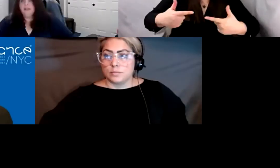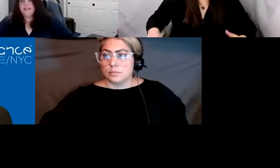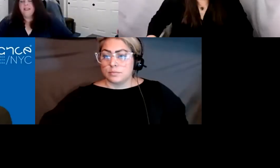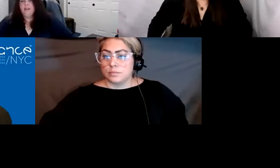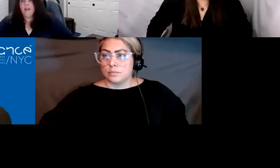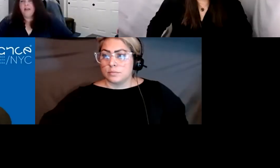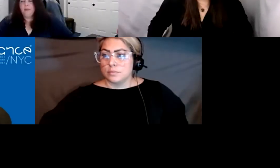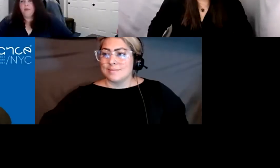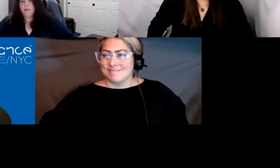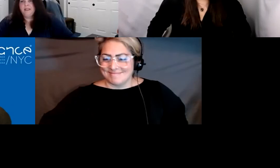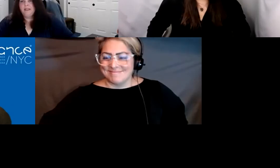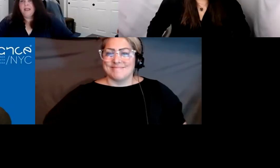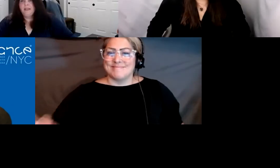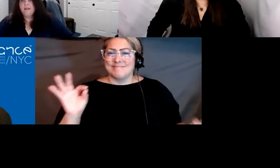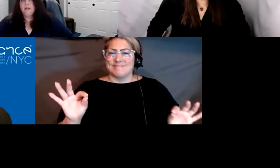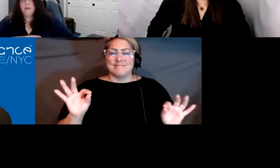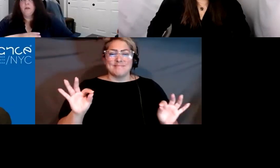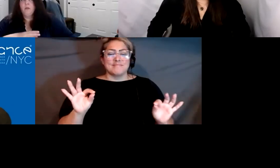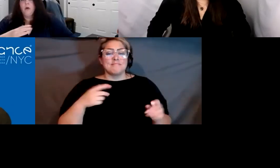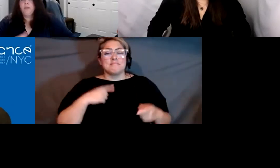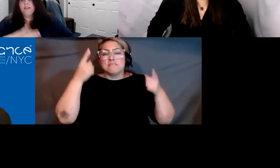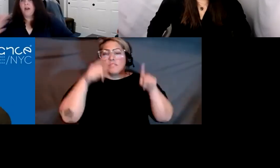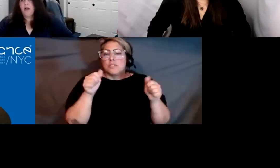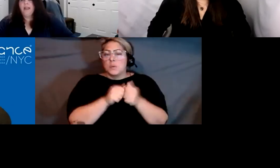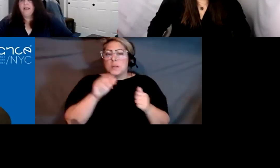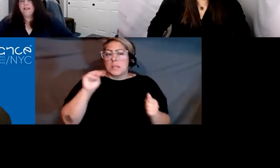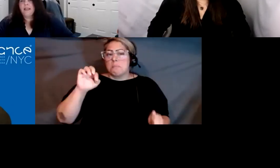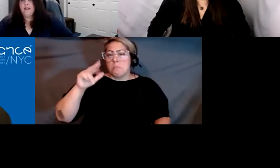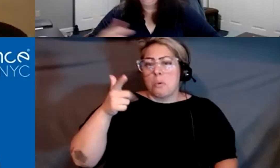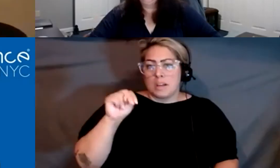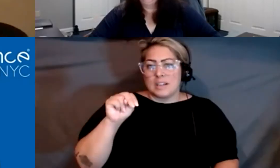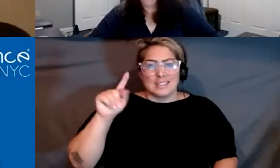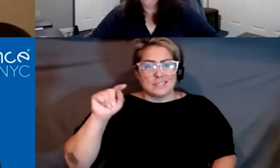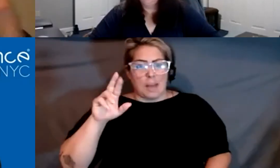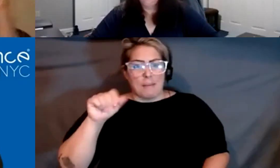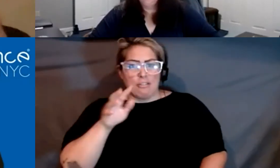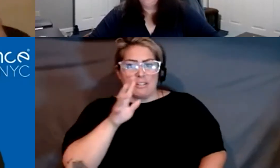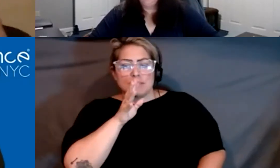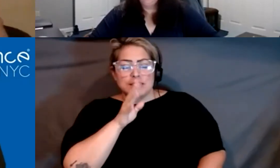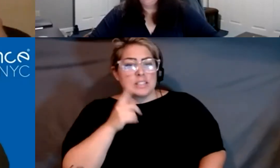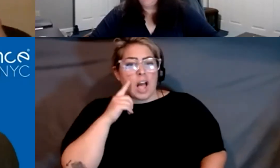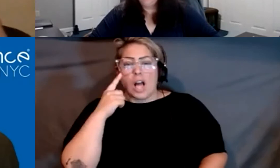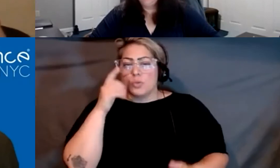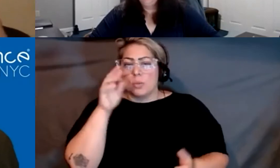in the live performance space what we saw in the cultural arts and education space. Last year. I think